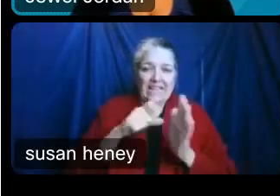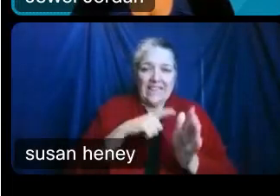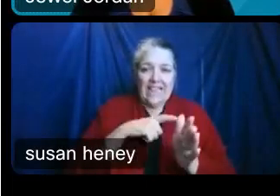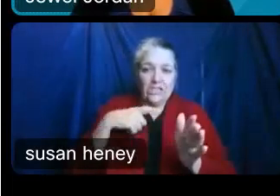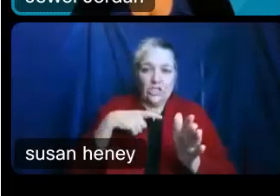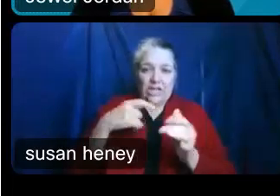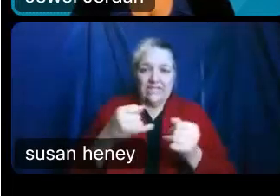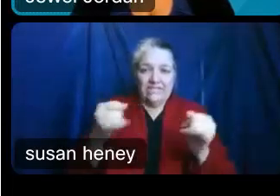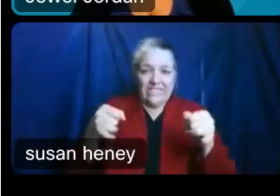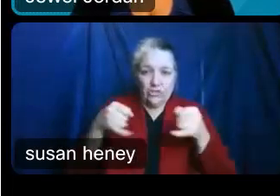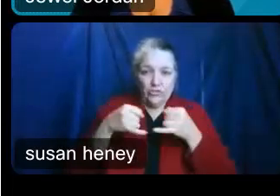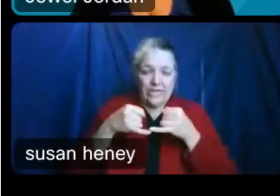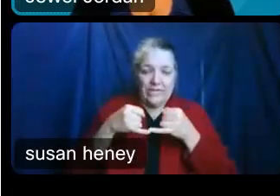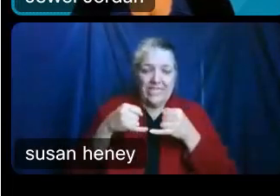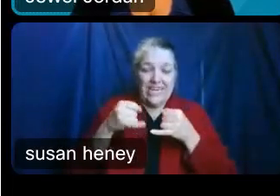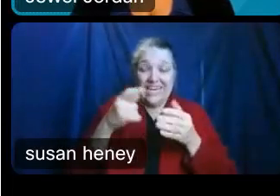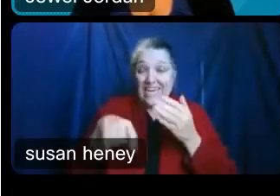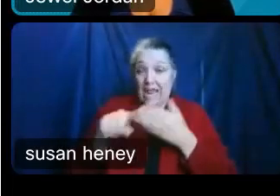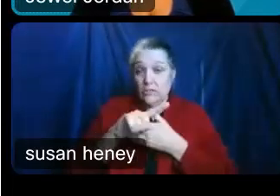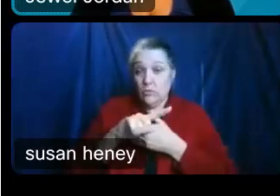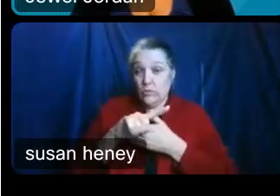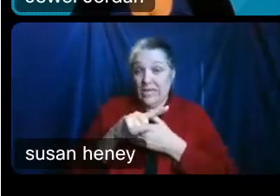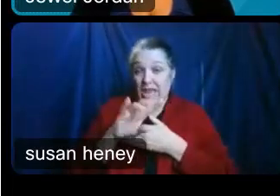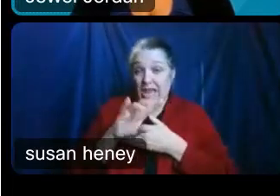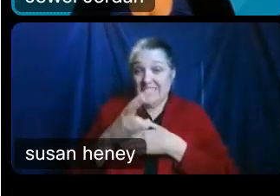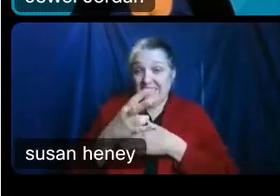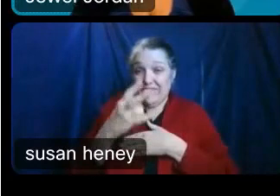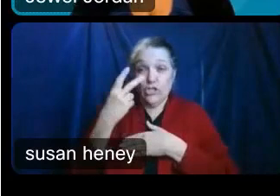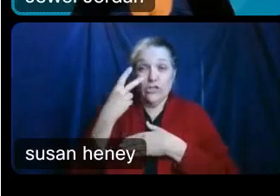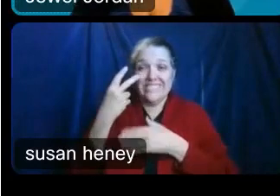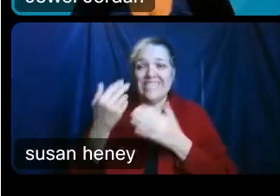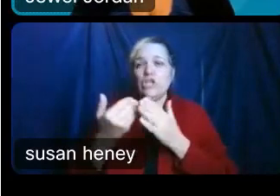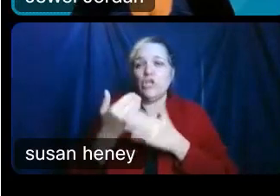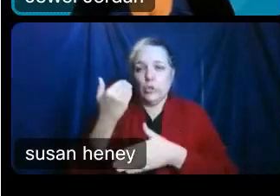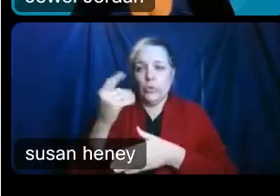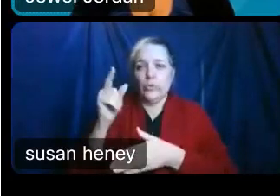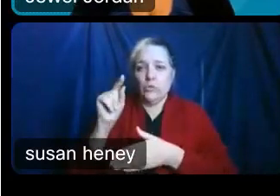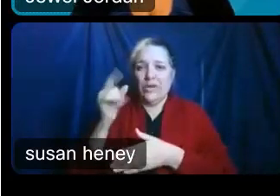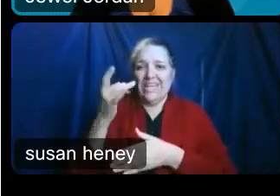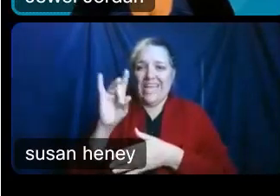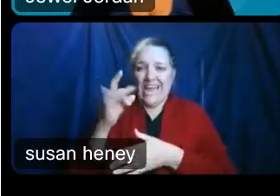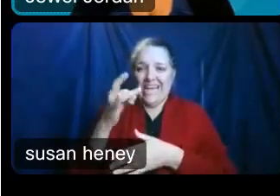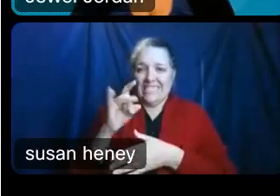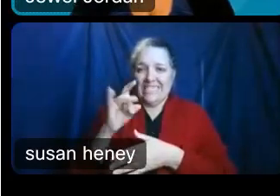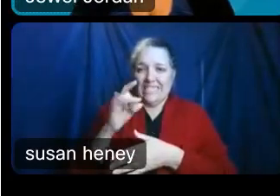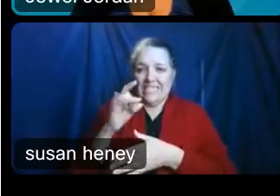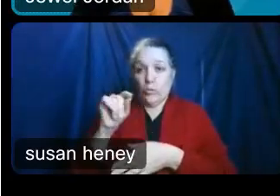Thursday on December 7th is the new data which is the 2018 to 2022 5-year estimates. And